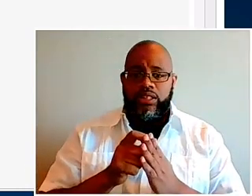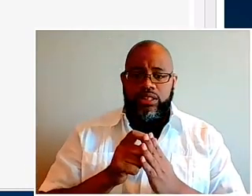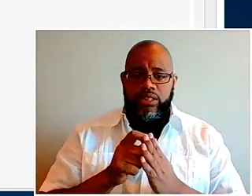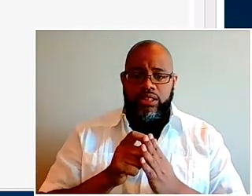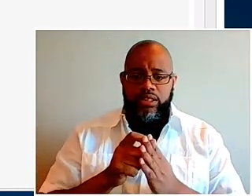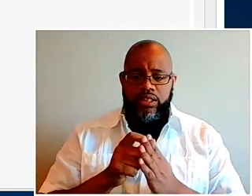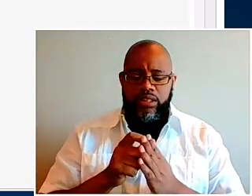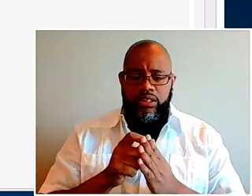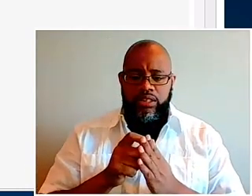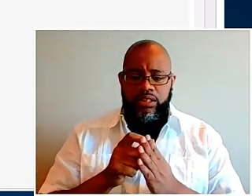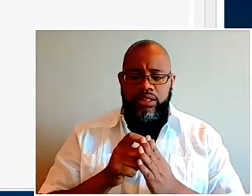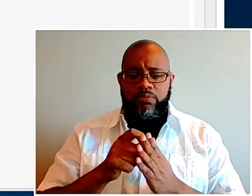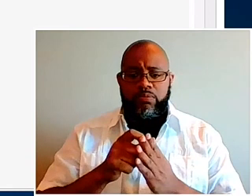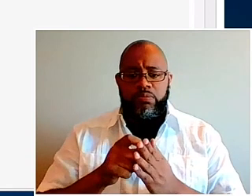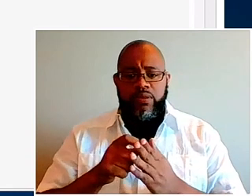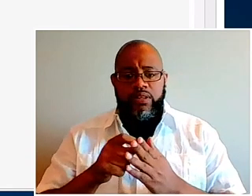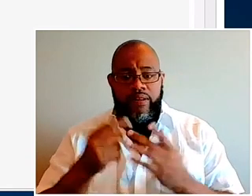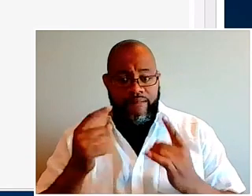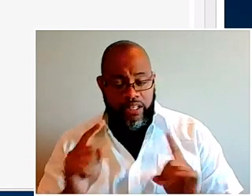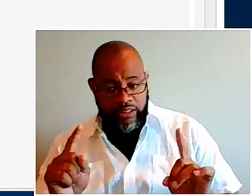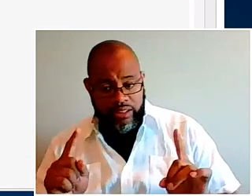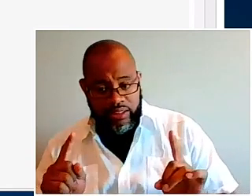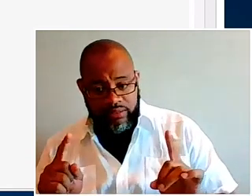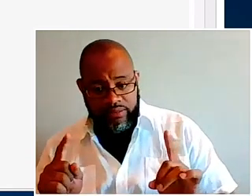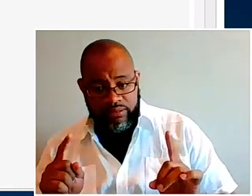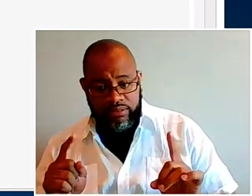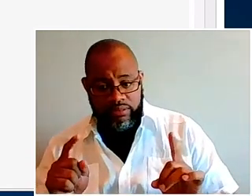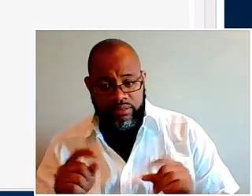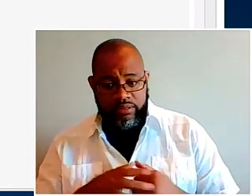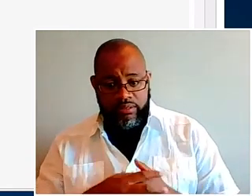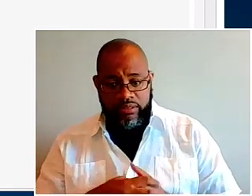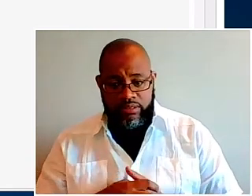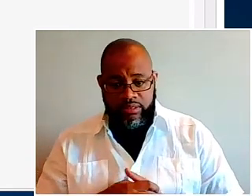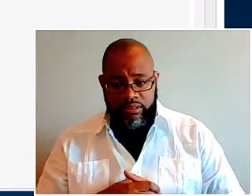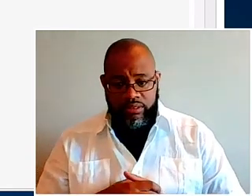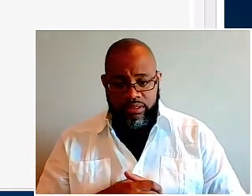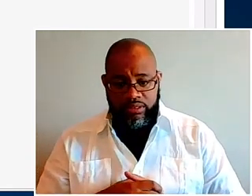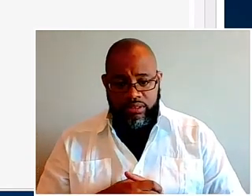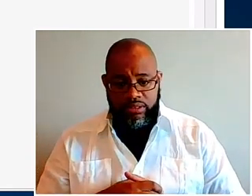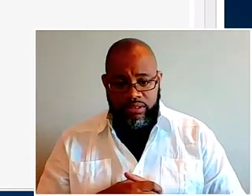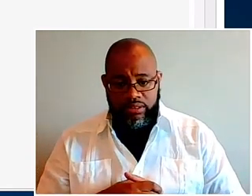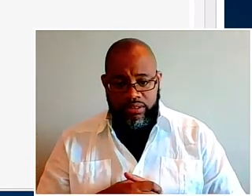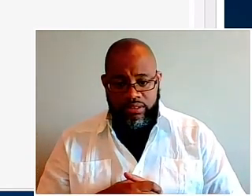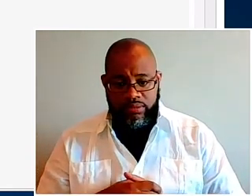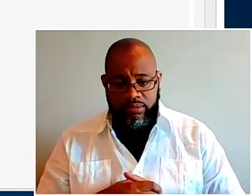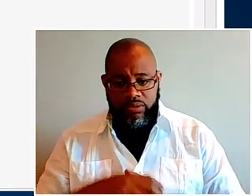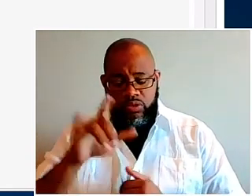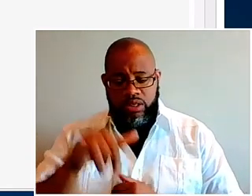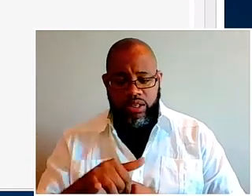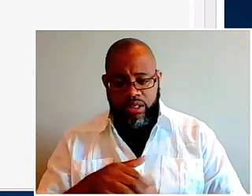be effective, rather, if we meet the master calendar, that would be July 1st of